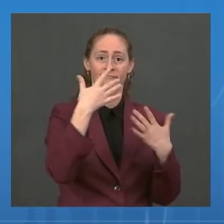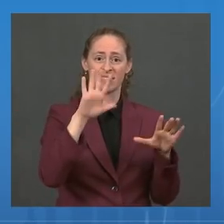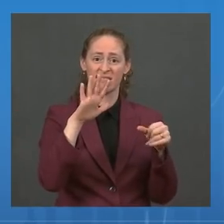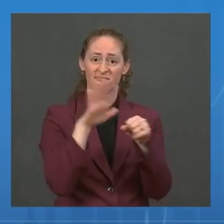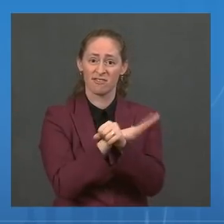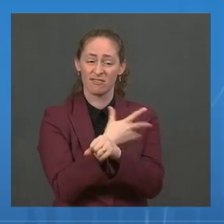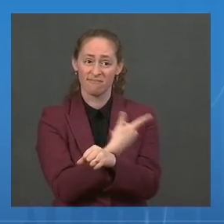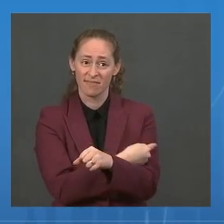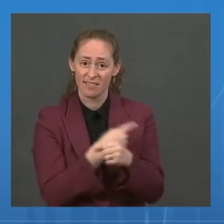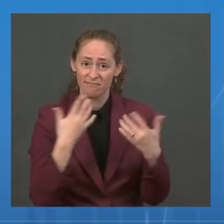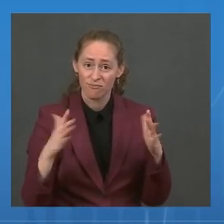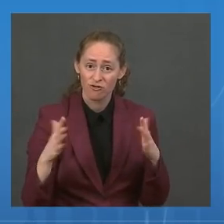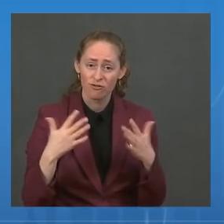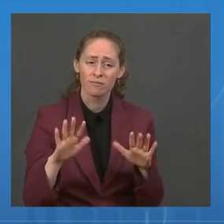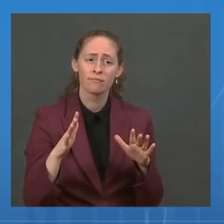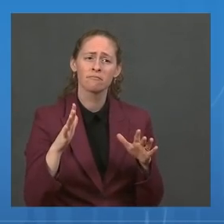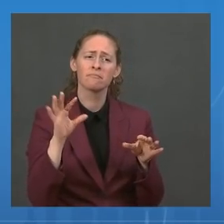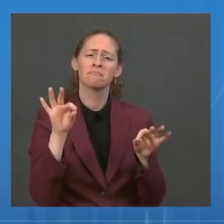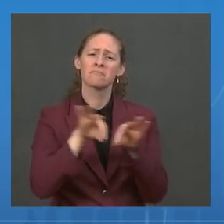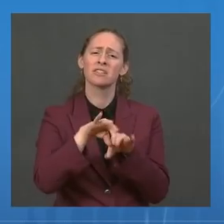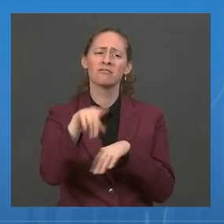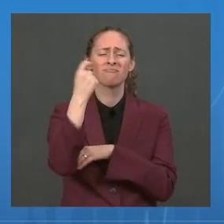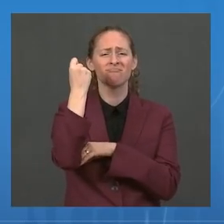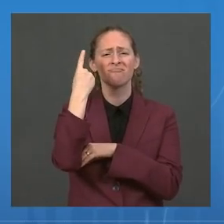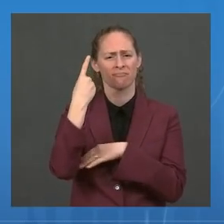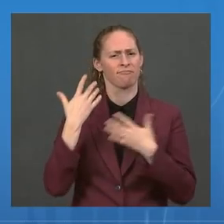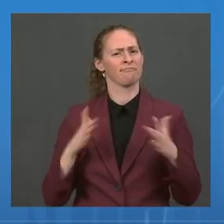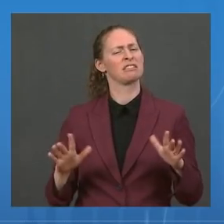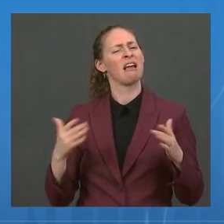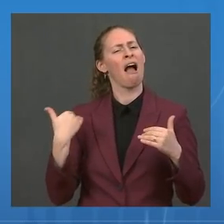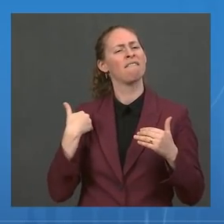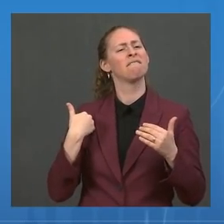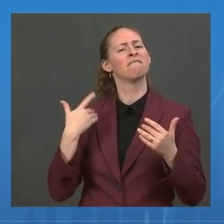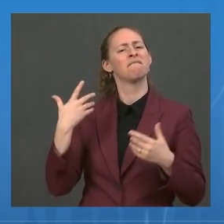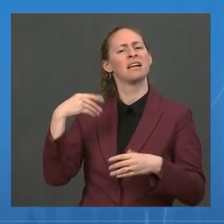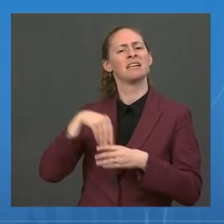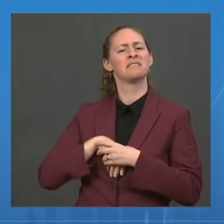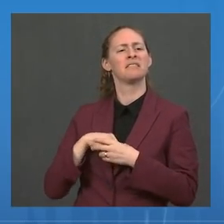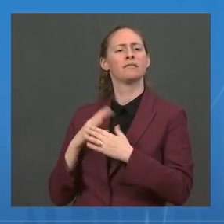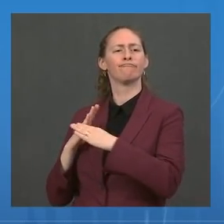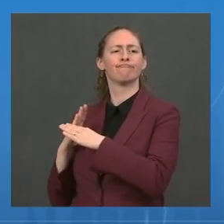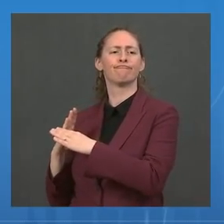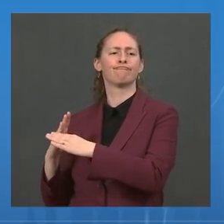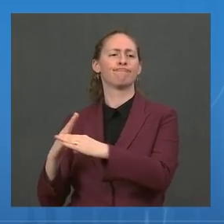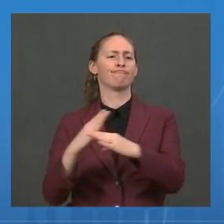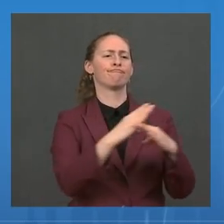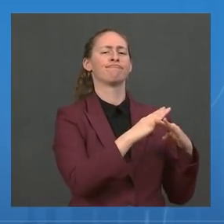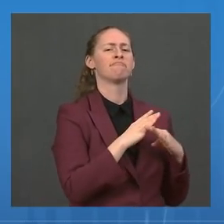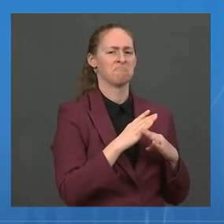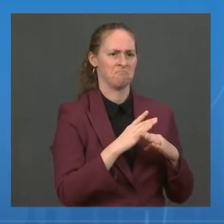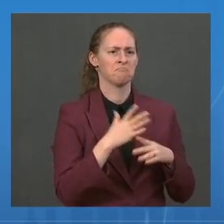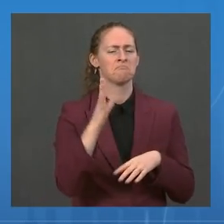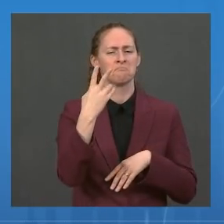that they have a high degree of protection against the worst outcomes of COVID -- you know, against hospitalization, severe disease, and death.